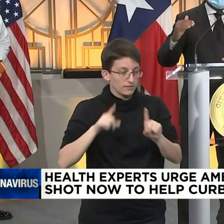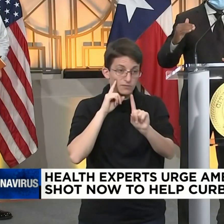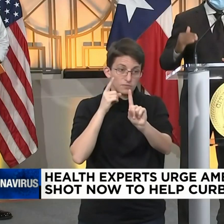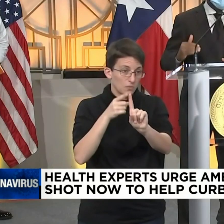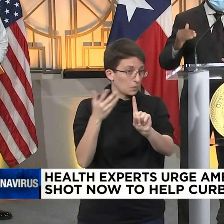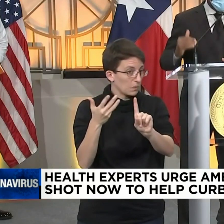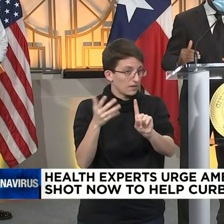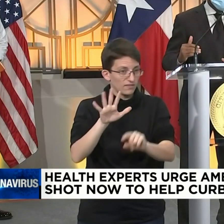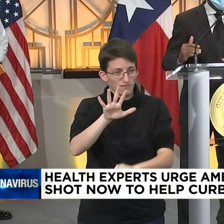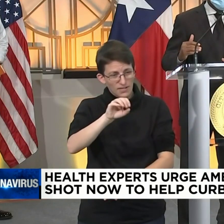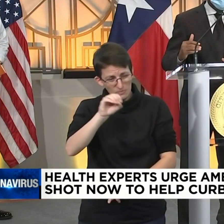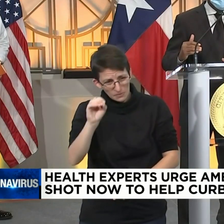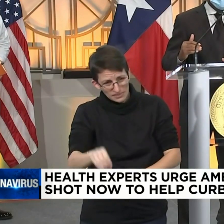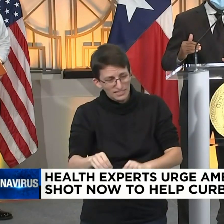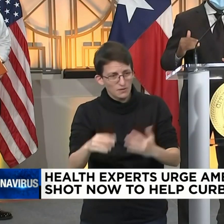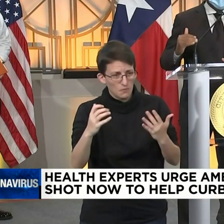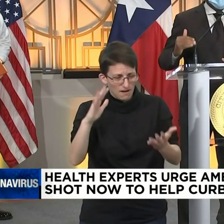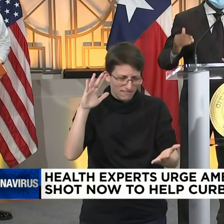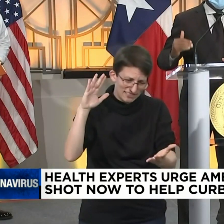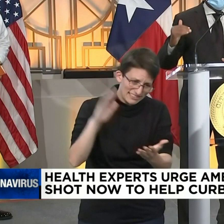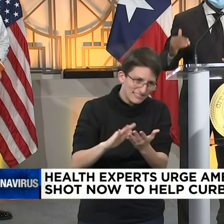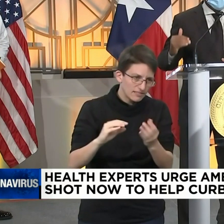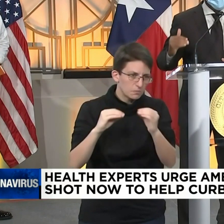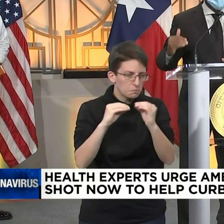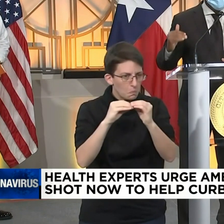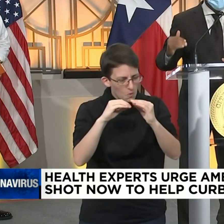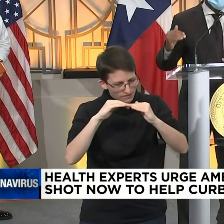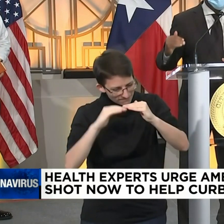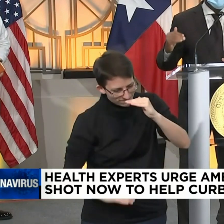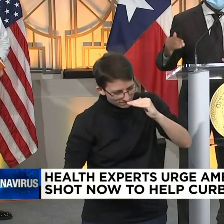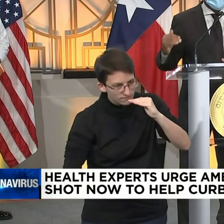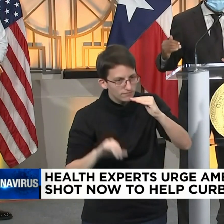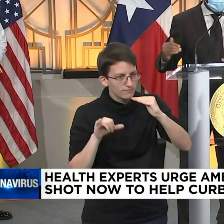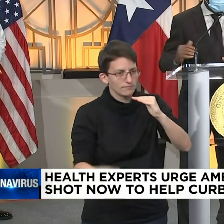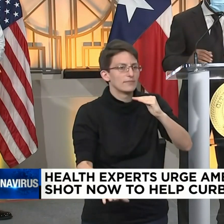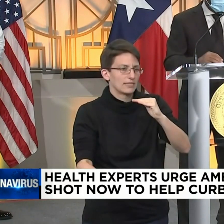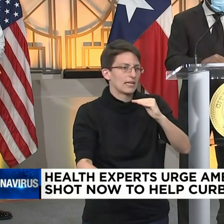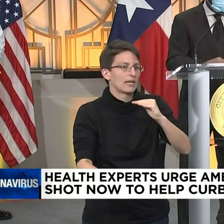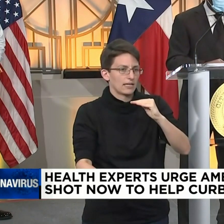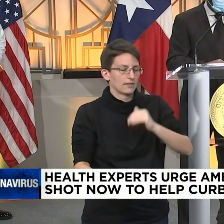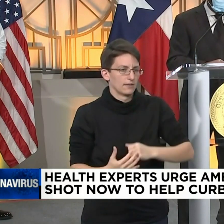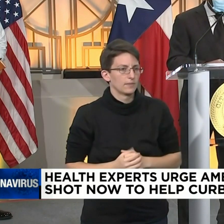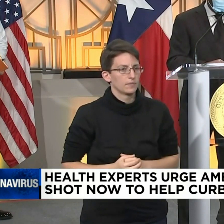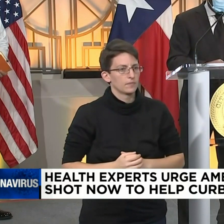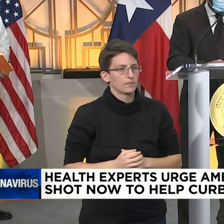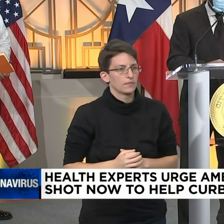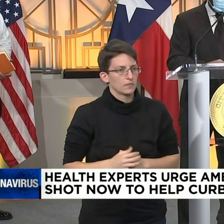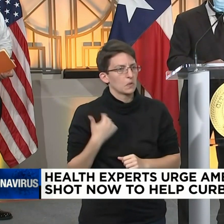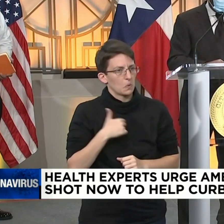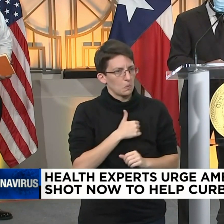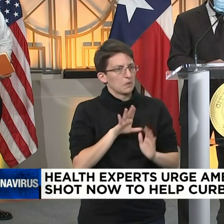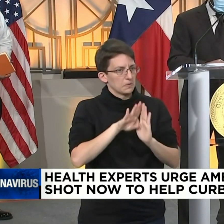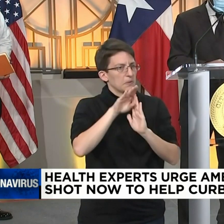will protect against 4 strains of the flu instead of 3 and doctors add that even if you do get sick despite getting the